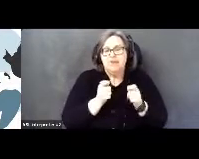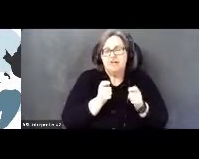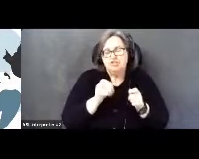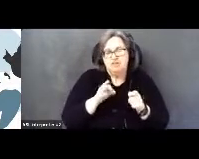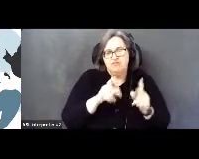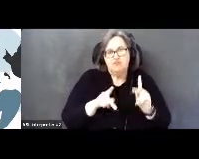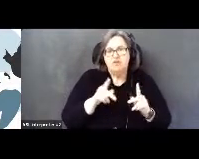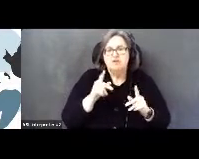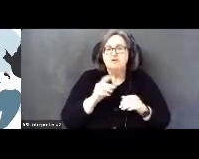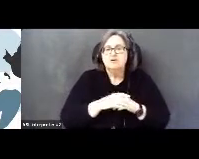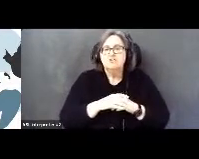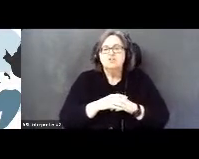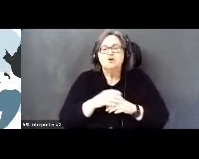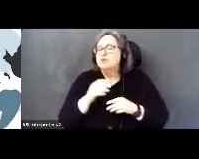being penalized within the system.